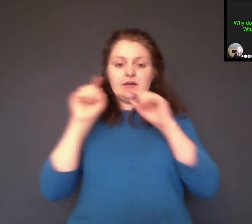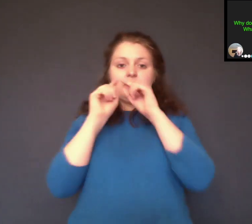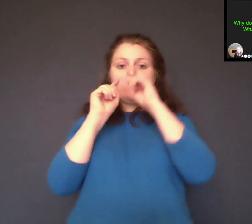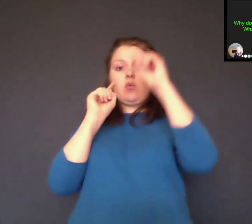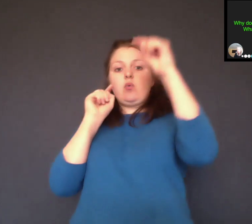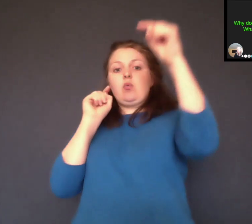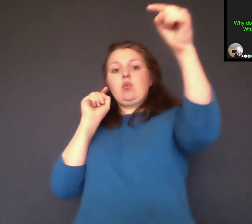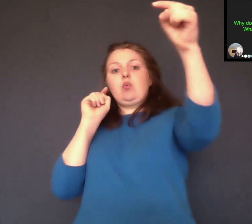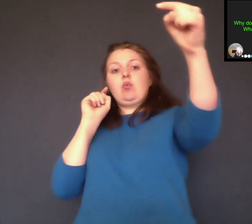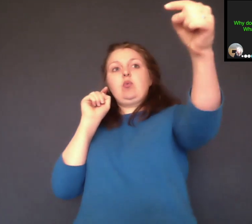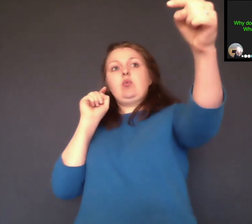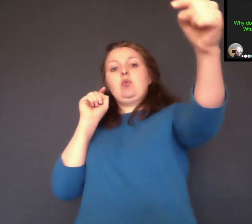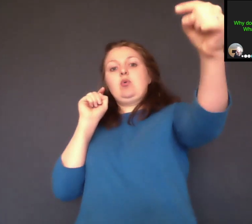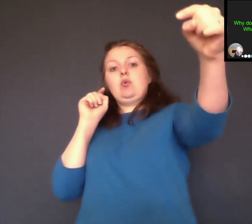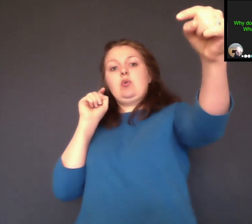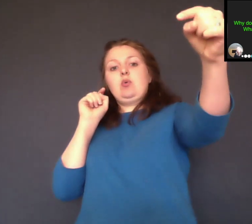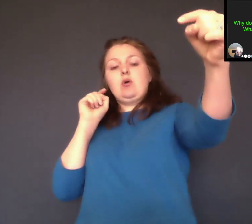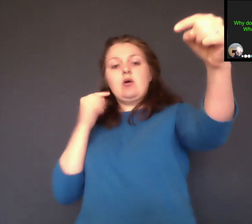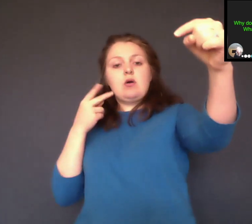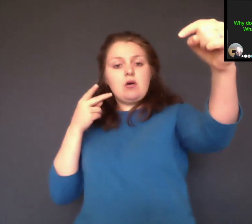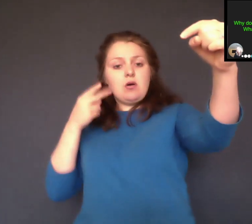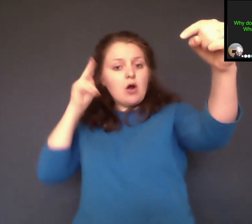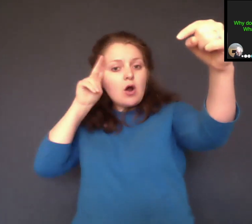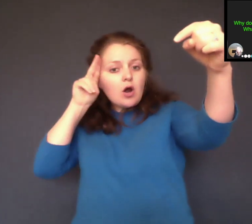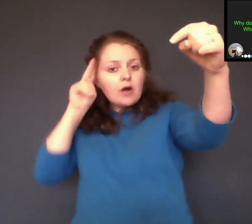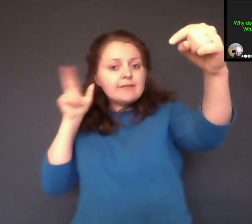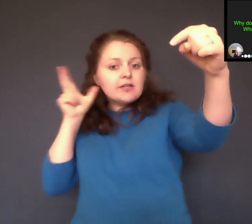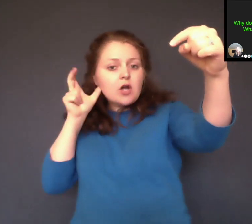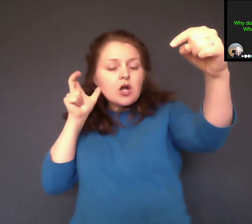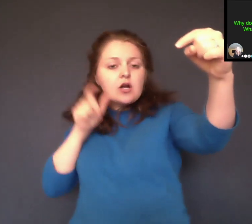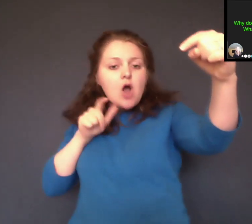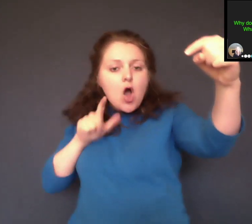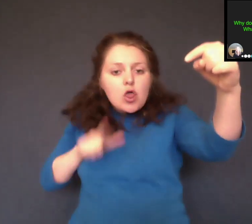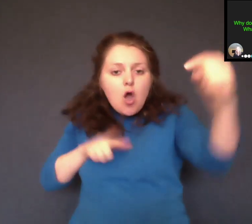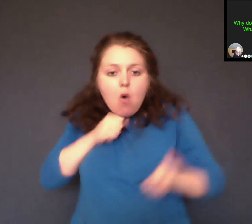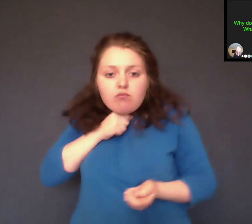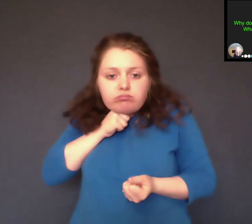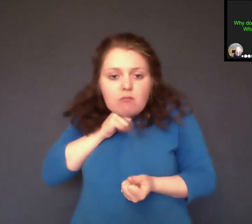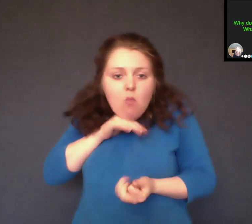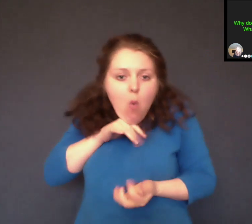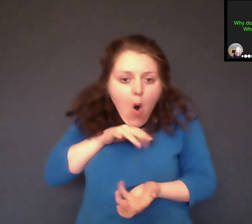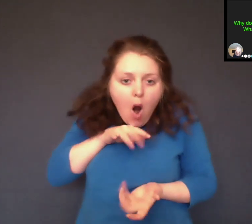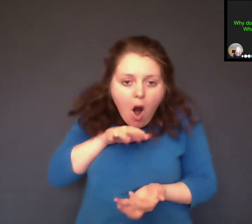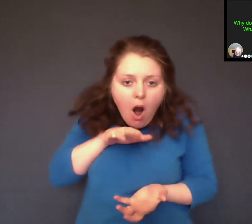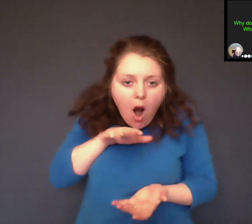the other end of the attic harvey heard a low guttural growl not waiting for his